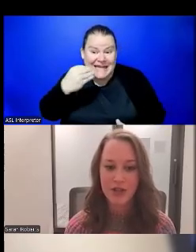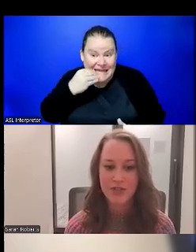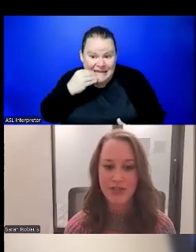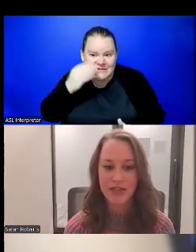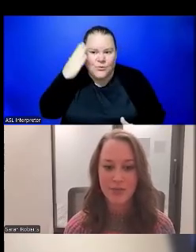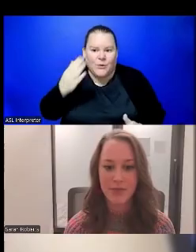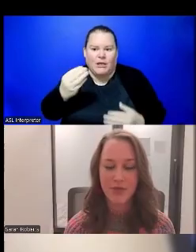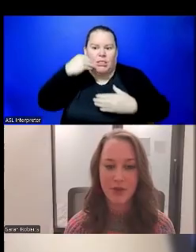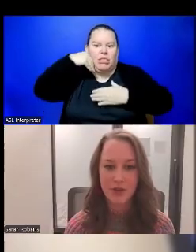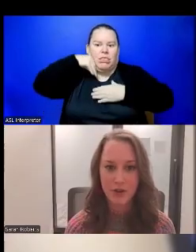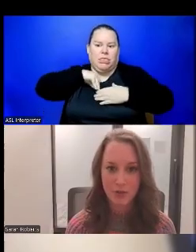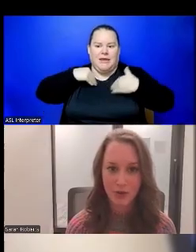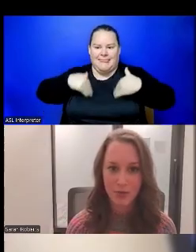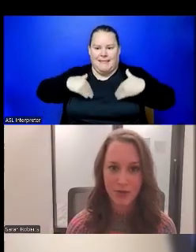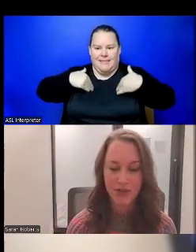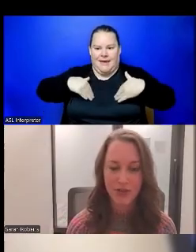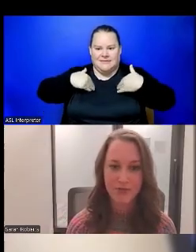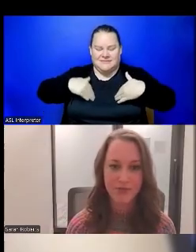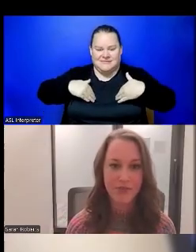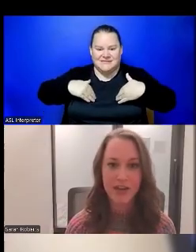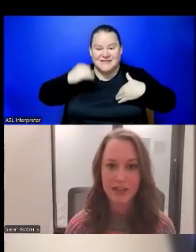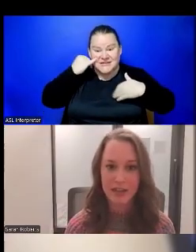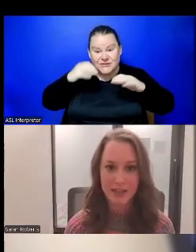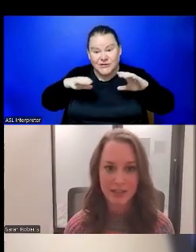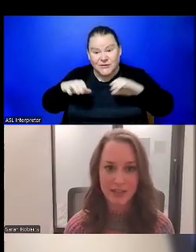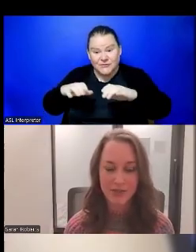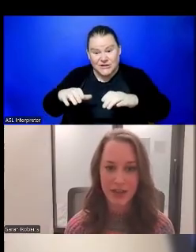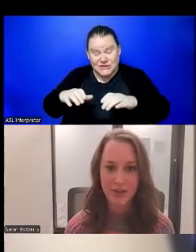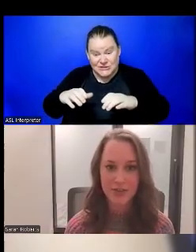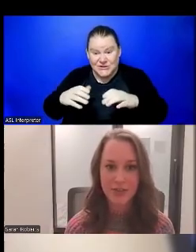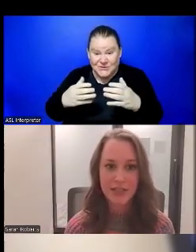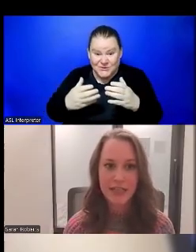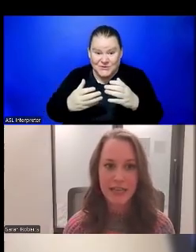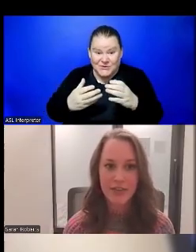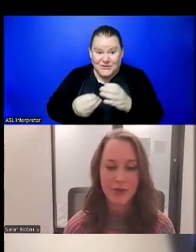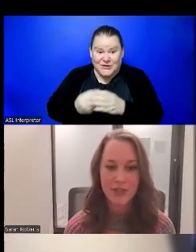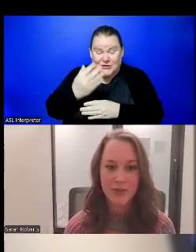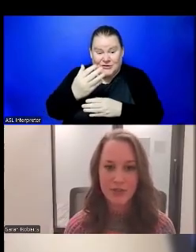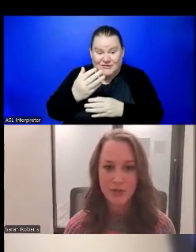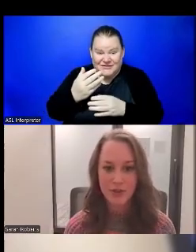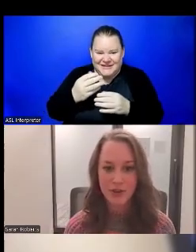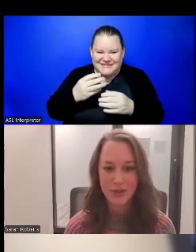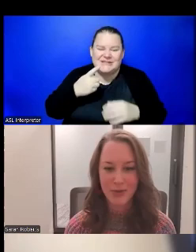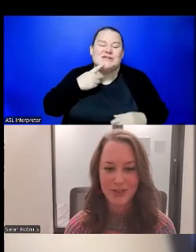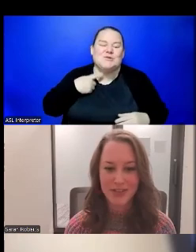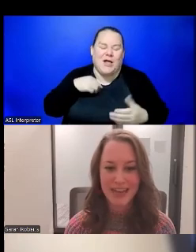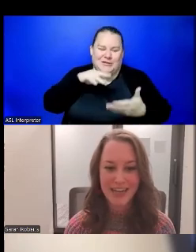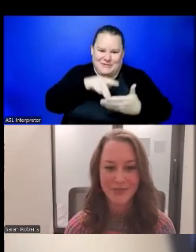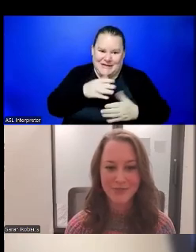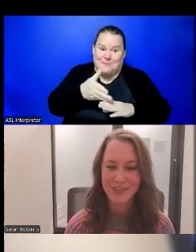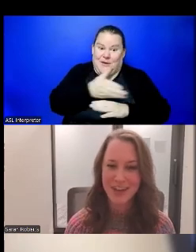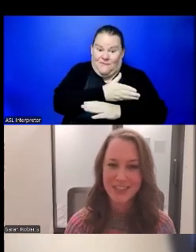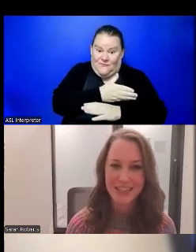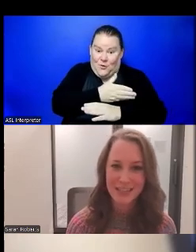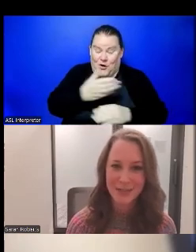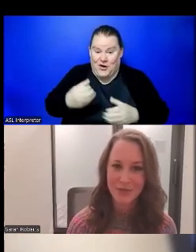swallow study before the growth hormone they're very likely to fail. And if we do it too early, we're kind of not setting them